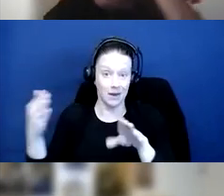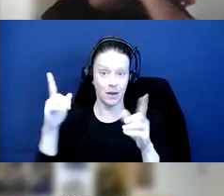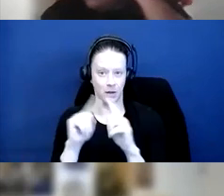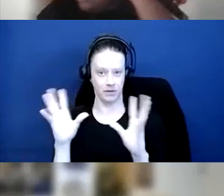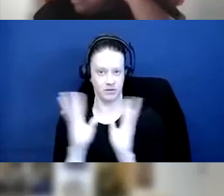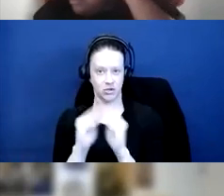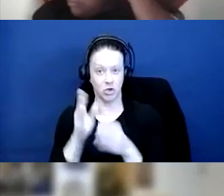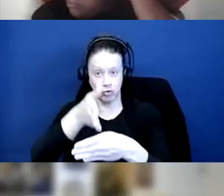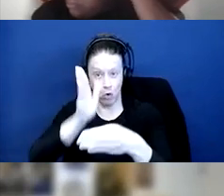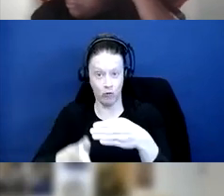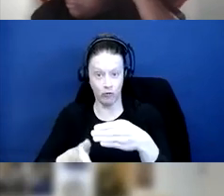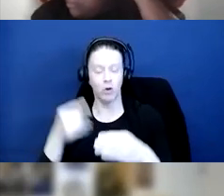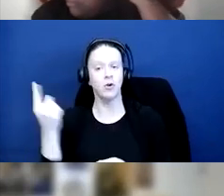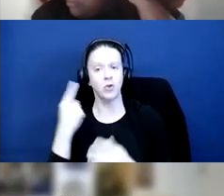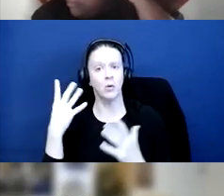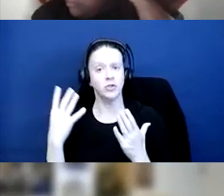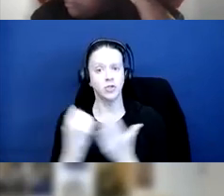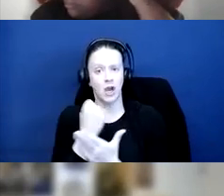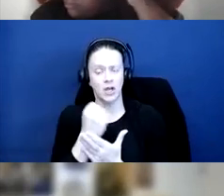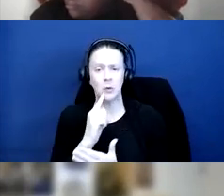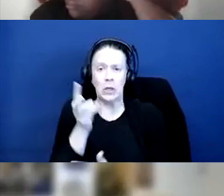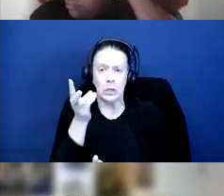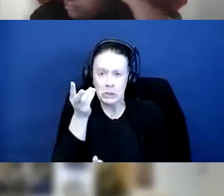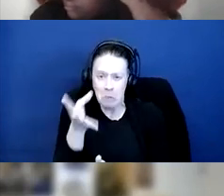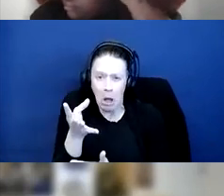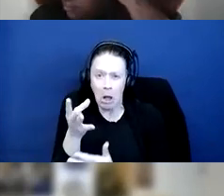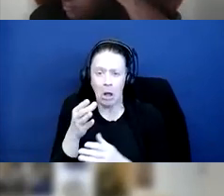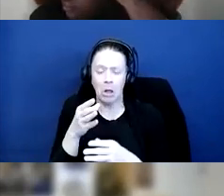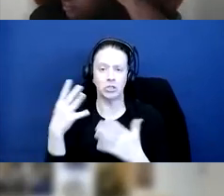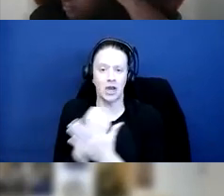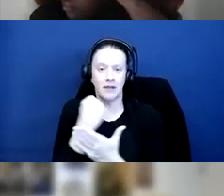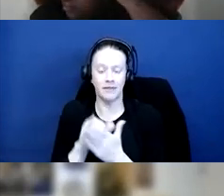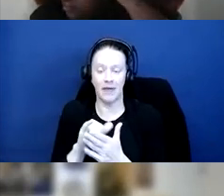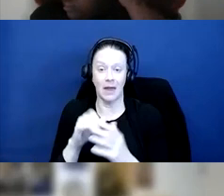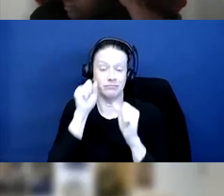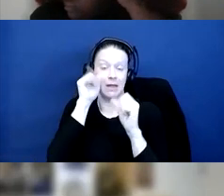There's always a chance, it's a very small chance that a miracle could happen at the end